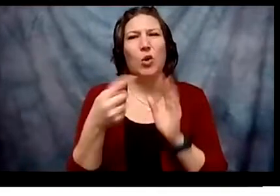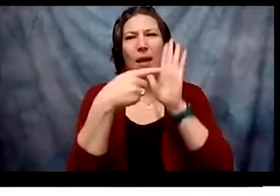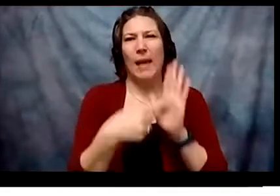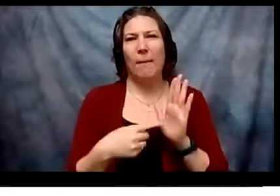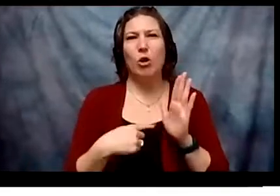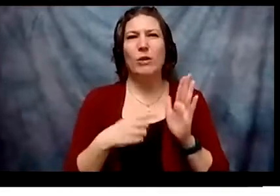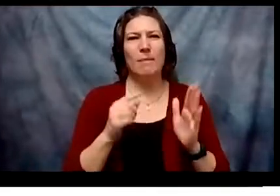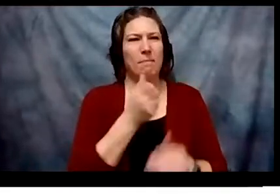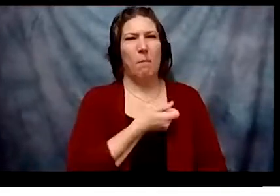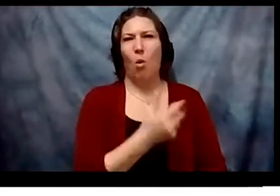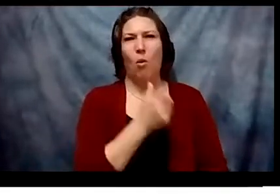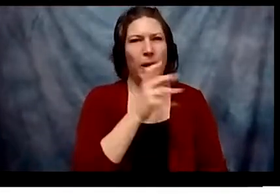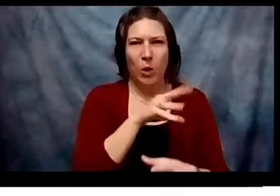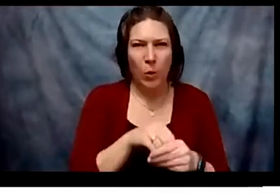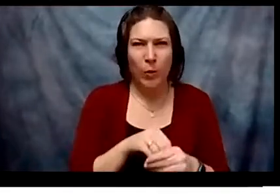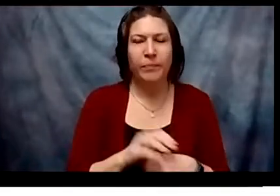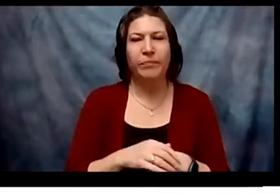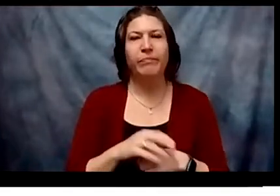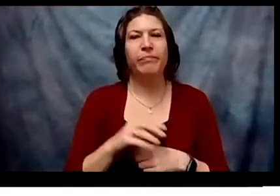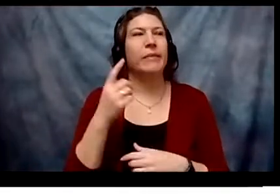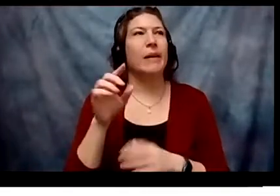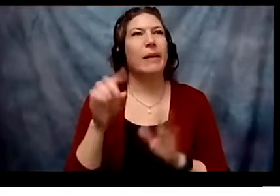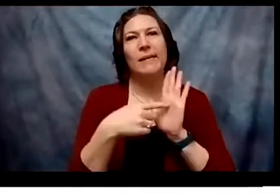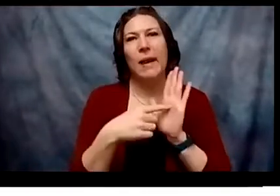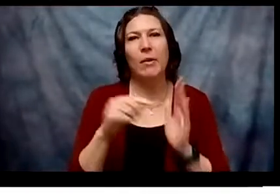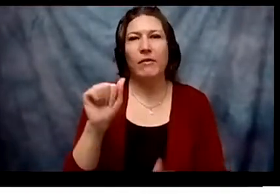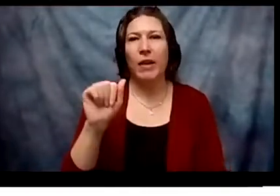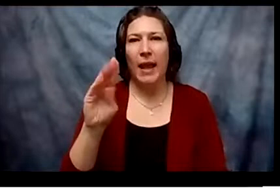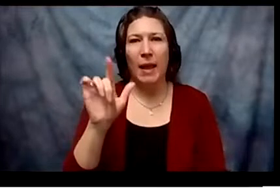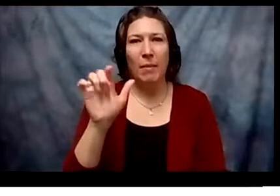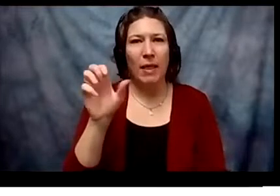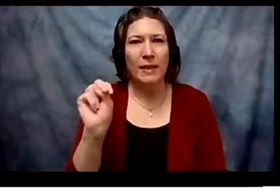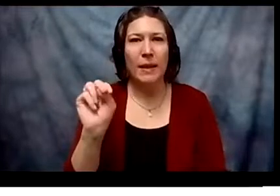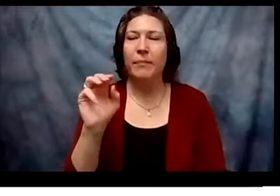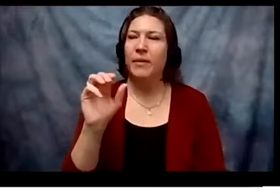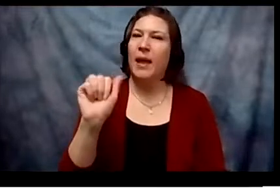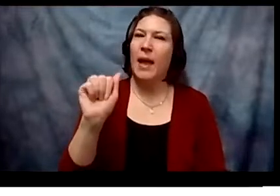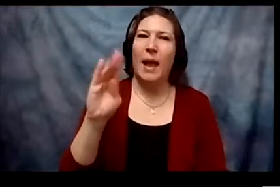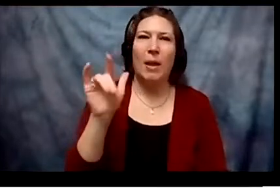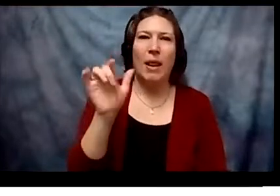in her poem such as examples of ableism faced by people who have less